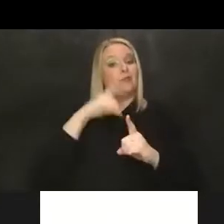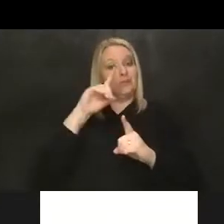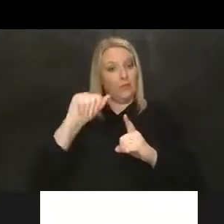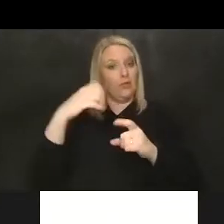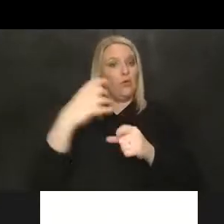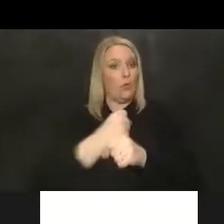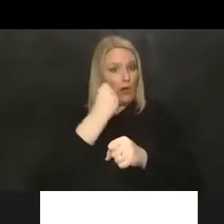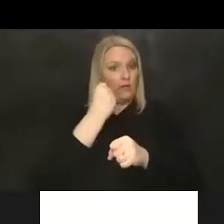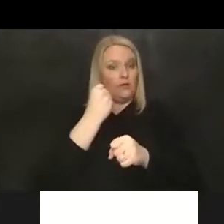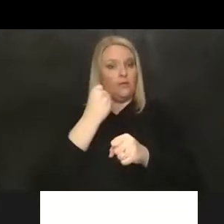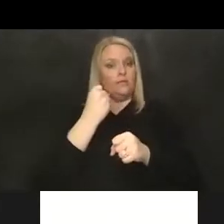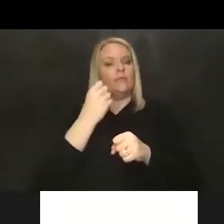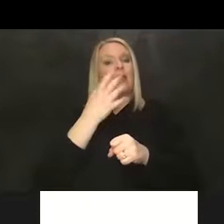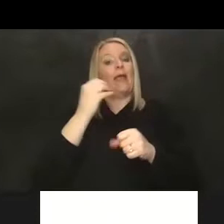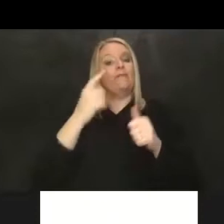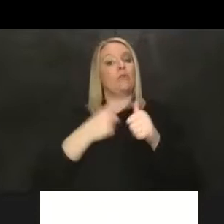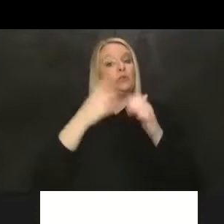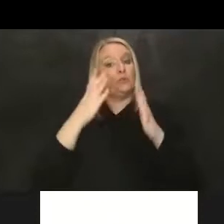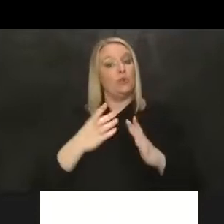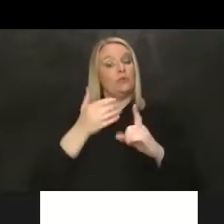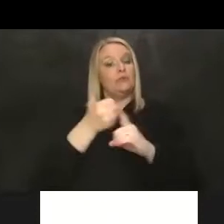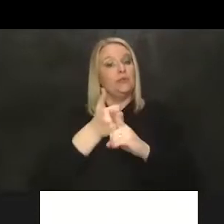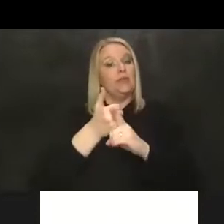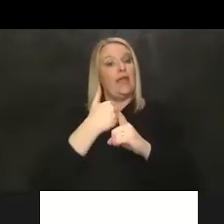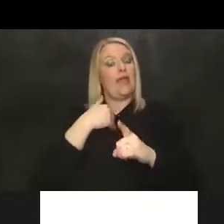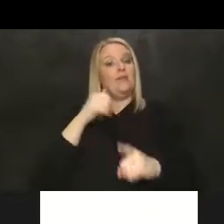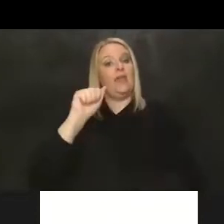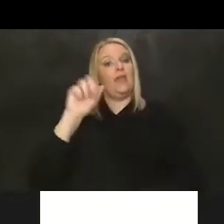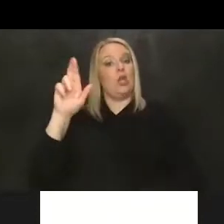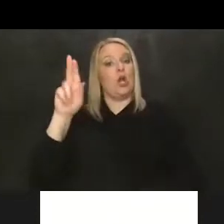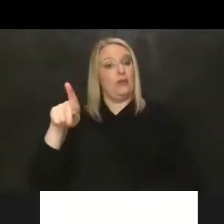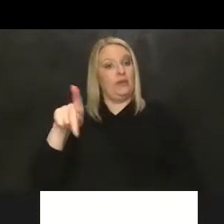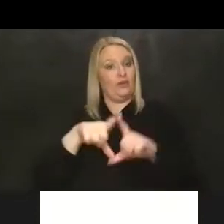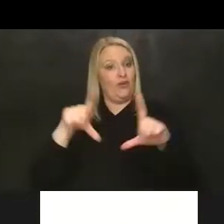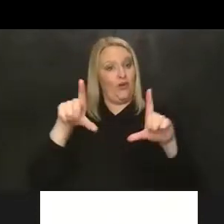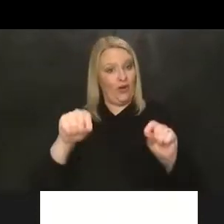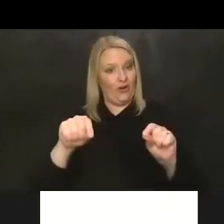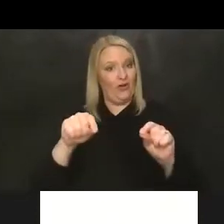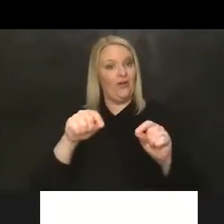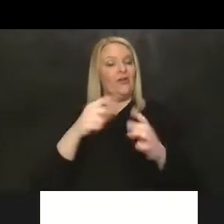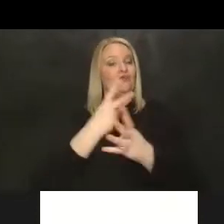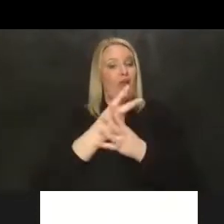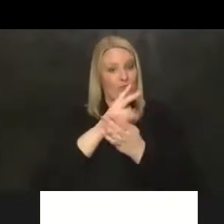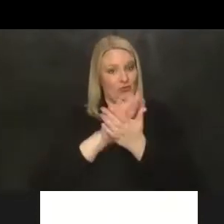and the first person who had her AARP card in her graduate school card at the same time,